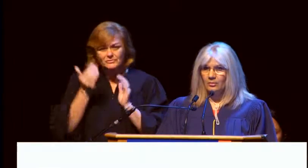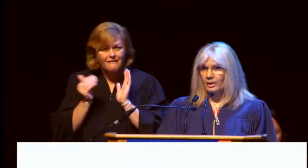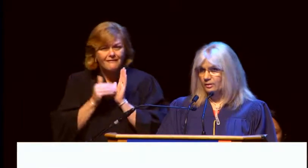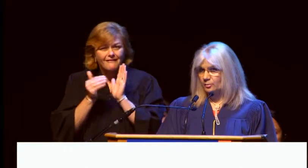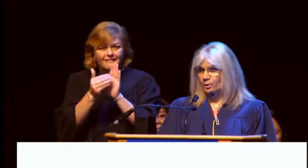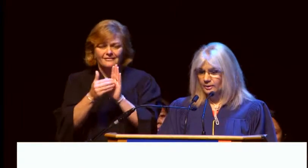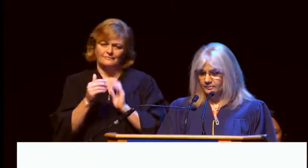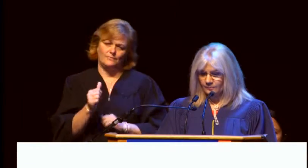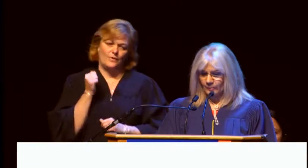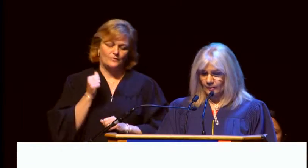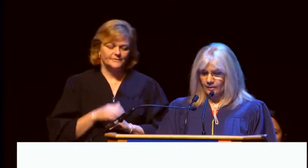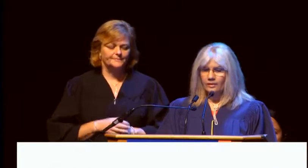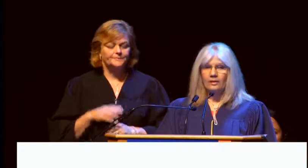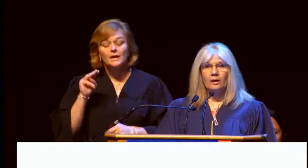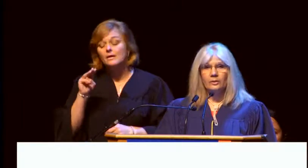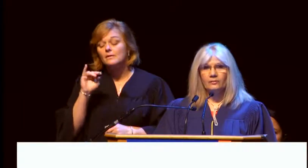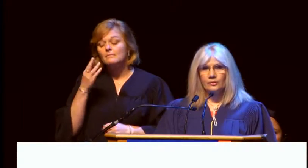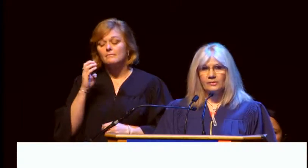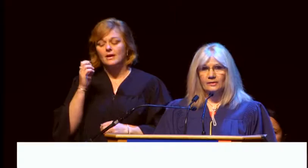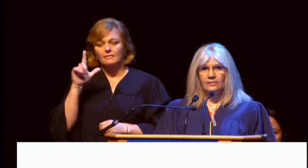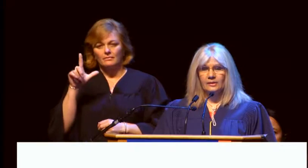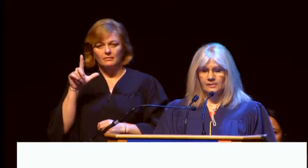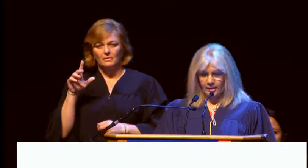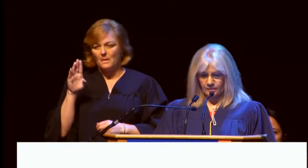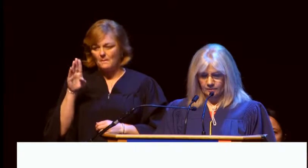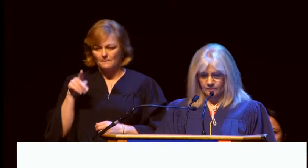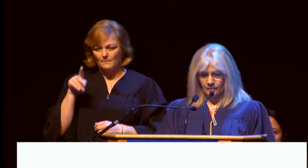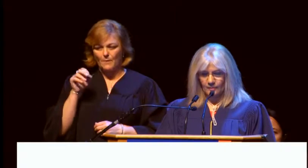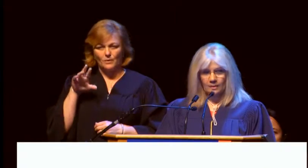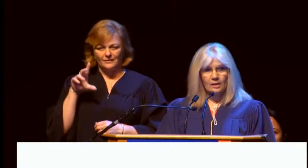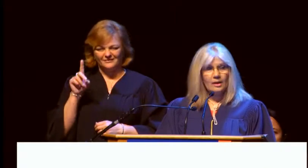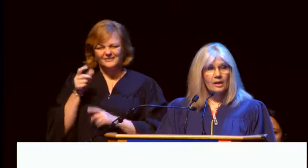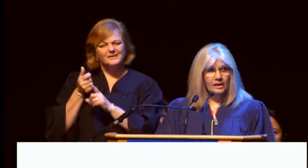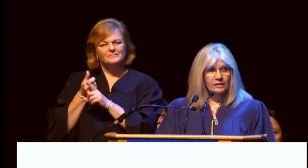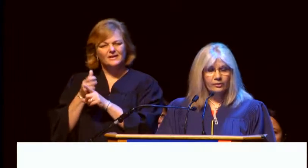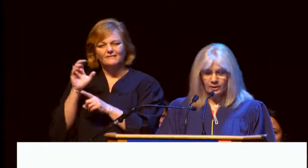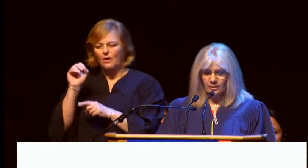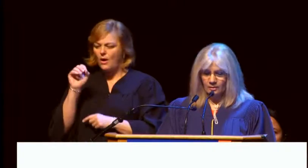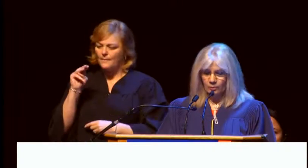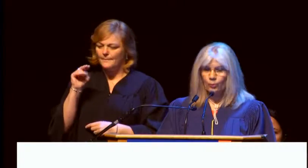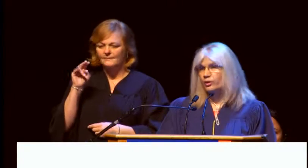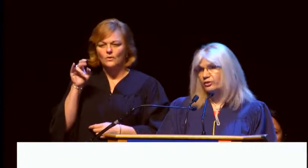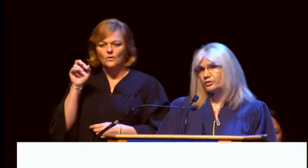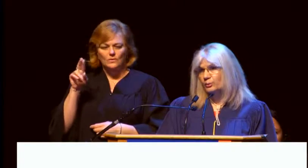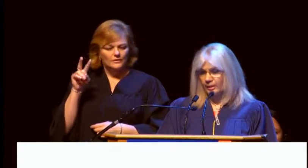MICHAEL POLAN, IN THE OMNIVORE'S DILEMMA SAID - 'ANYTHING WORTH DOING,